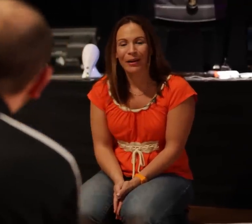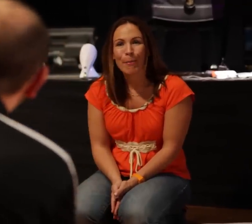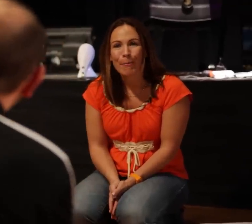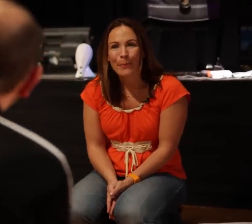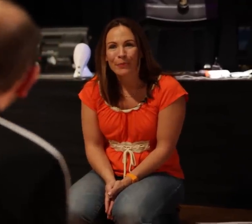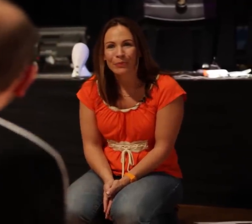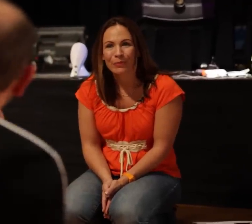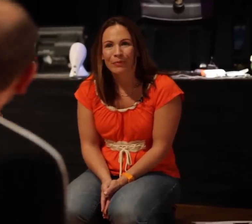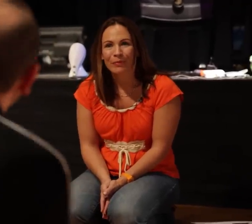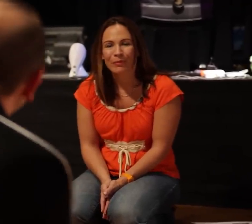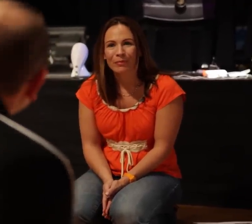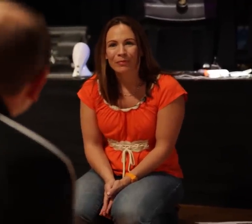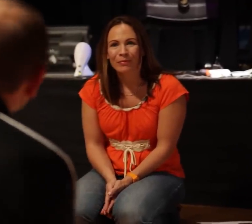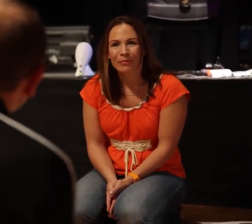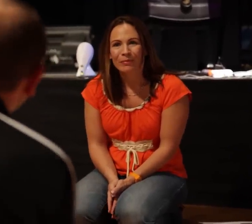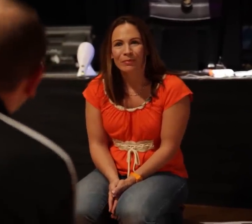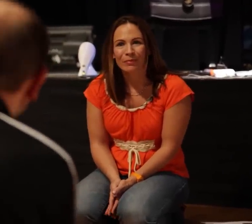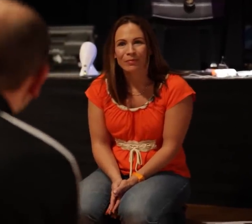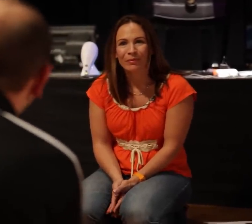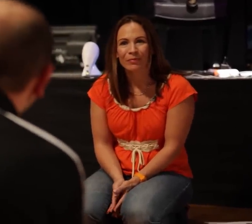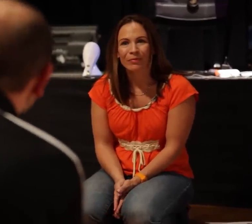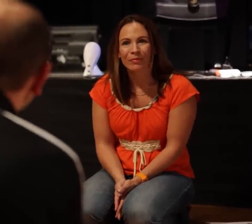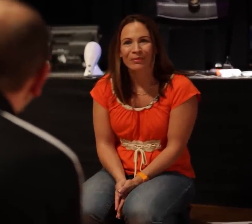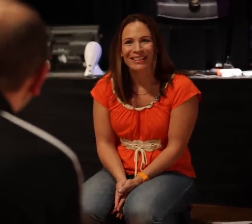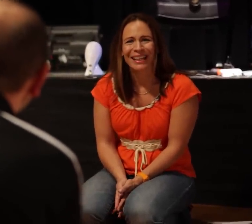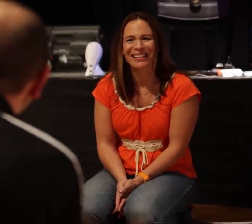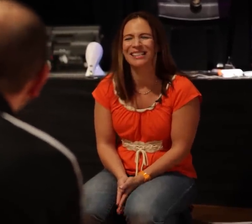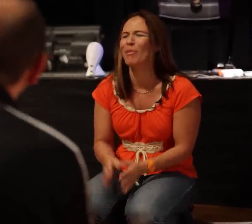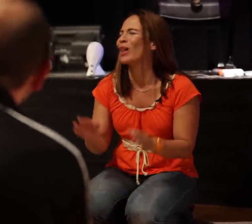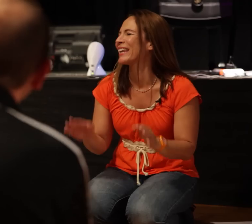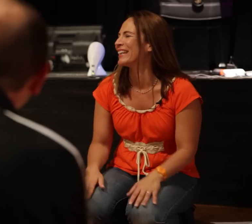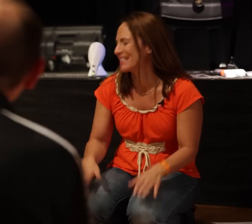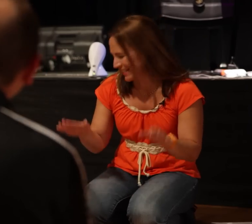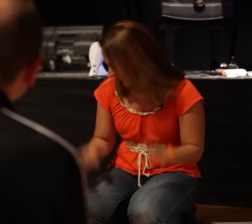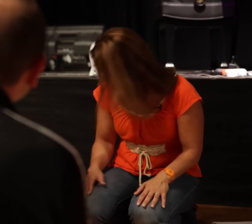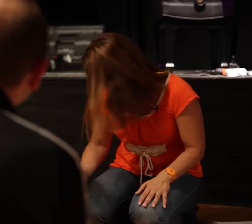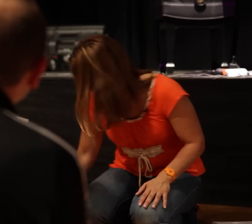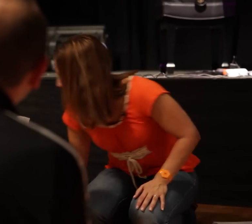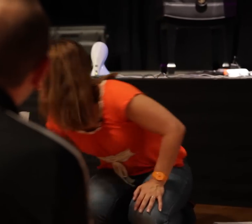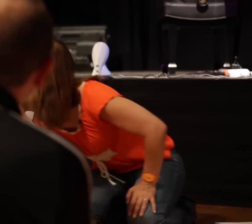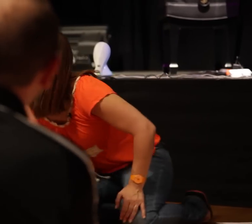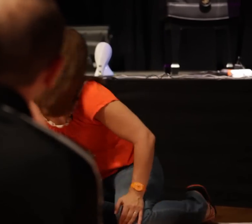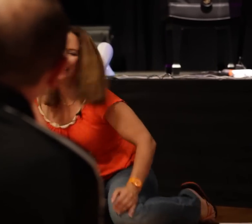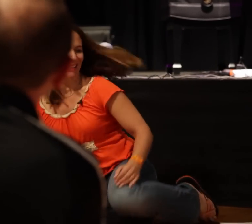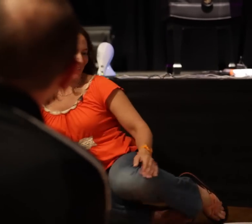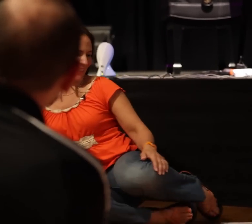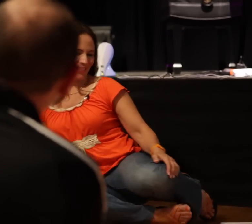The thing I always disliked about small kids was like that ... Small kids . Well the frustration of not being able to communicate.